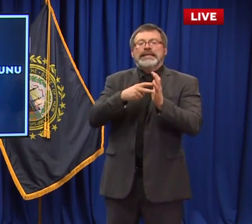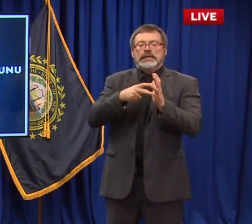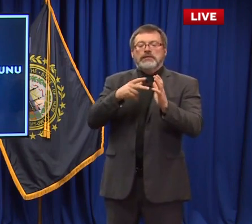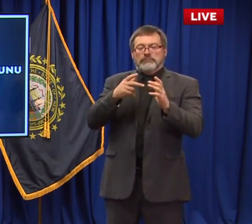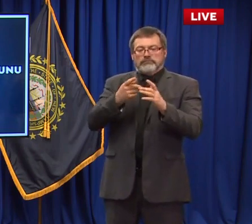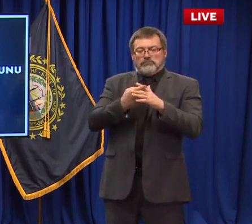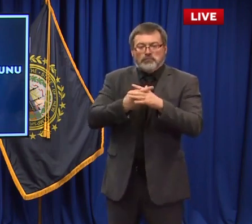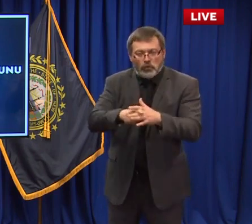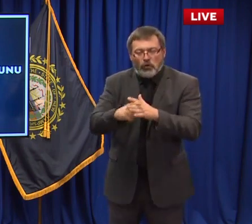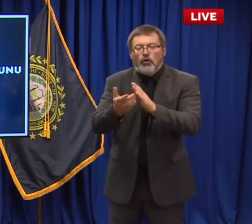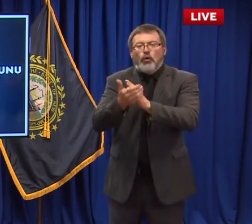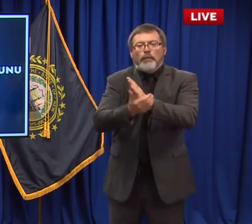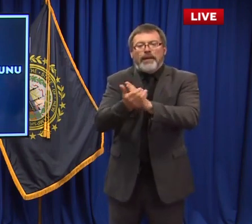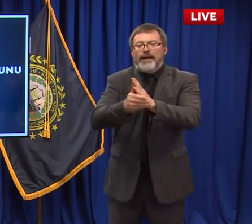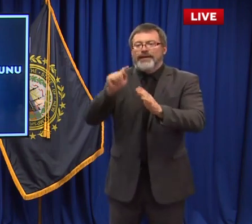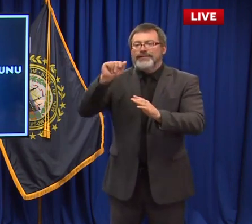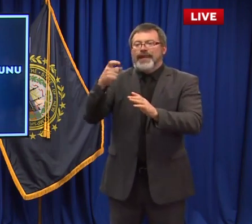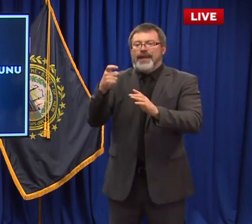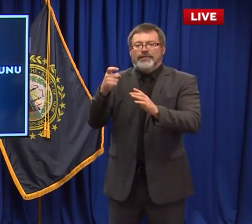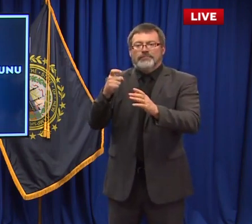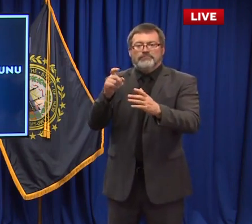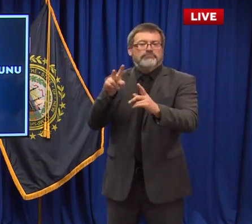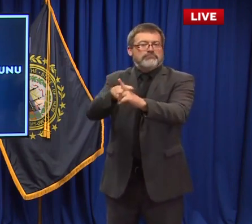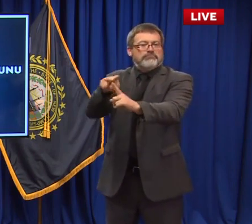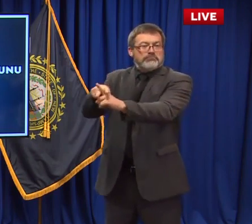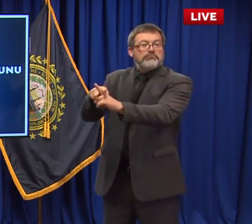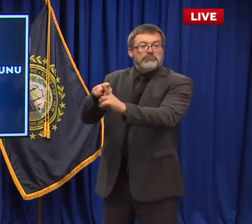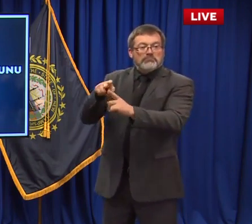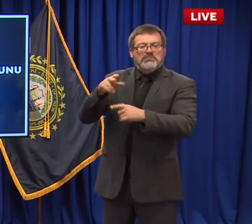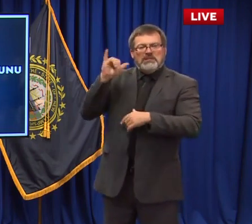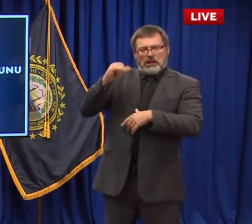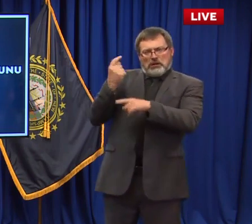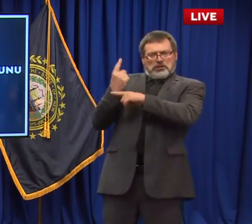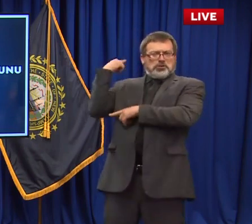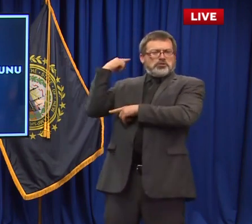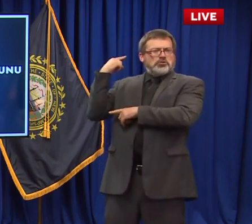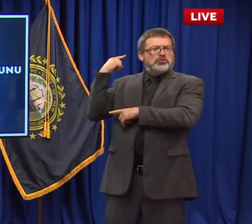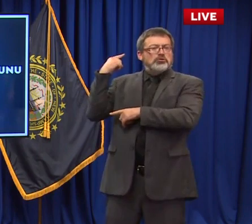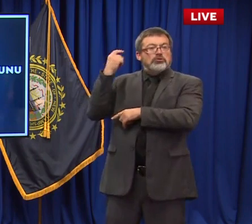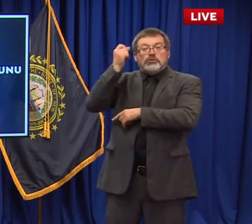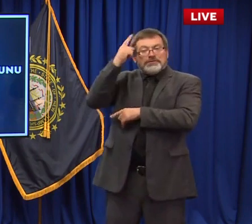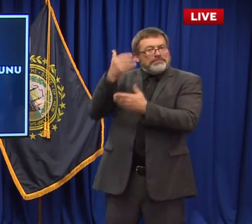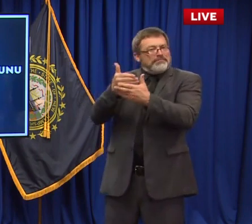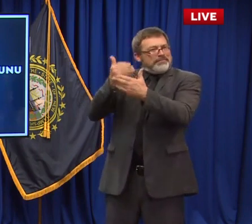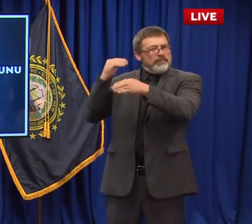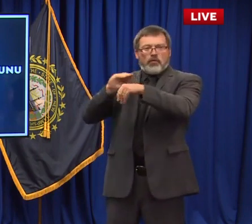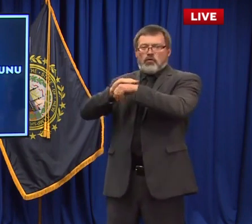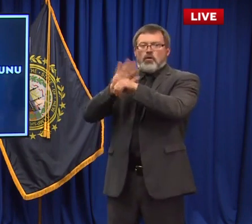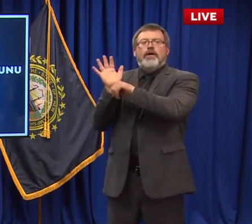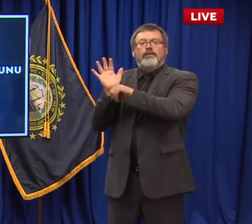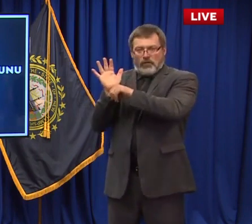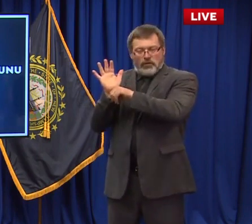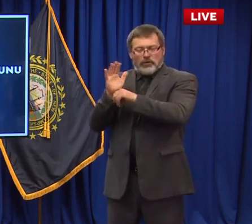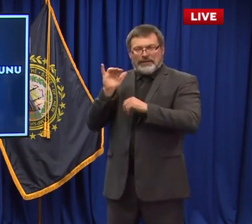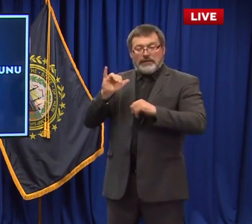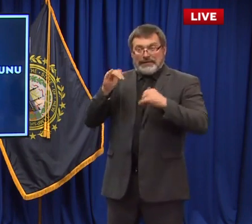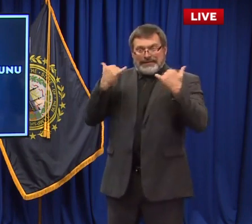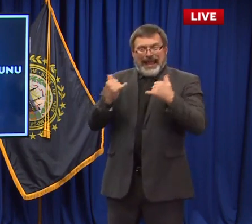THE FEAR WAS GIVEN ARE VERY SEVERE BUDGET OR REVENUE PROJECTIONS, UNFORTUNATELY THOSE TAX TRIGGERS WERE GOING TO GO INTO EFFECT.